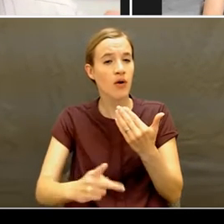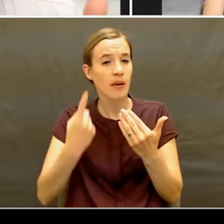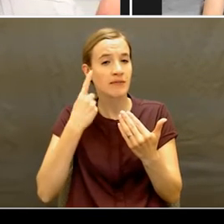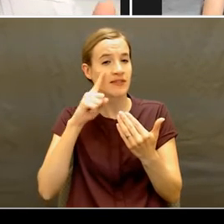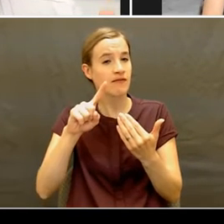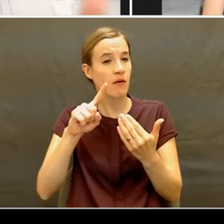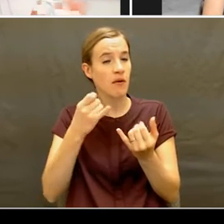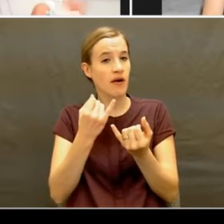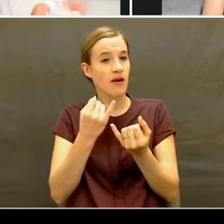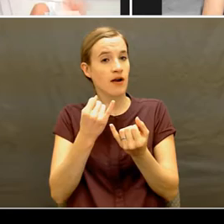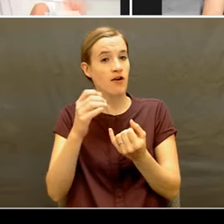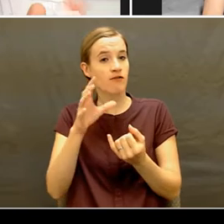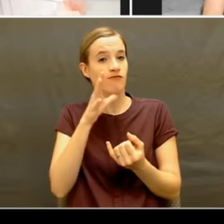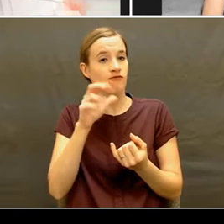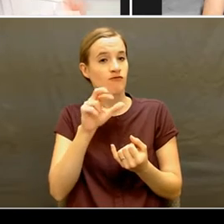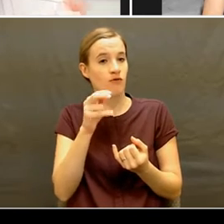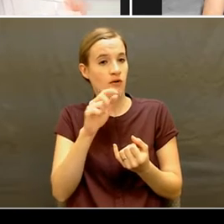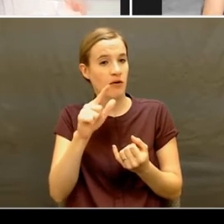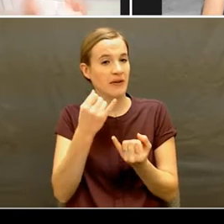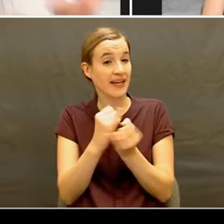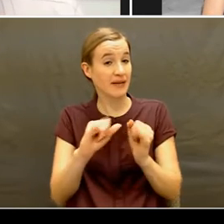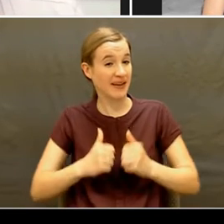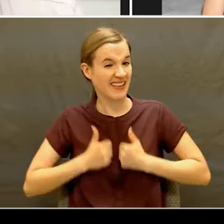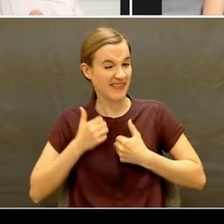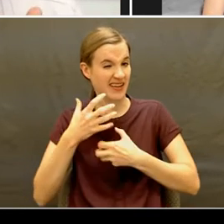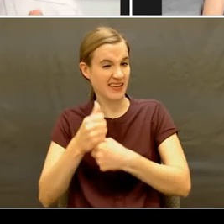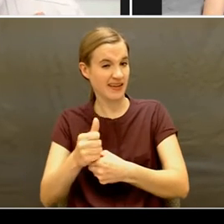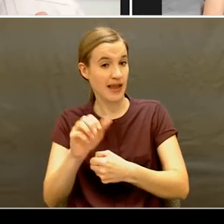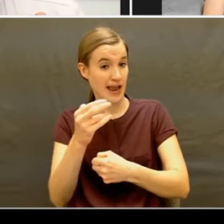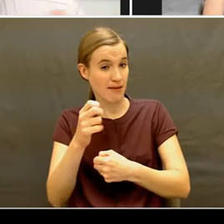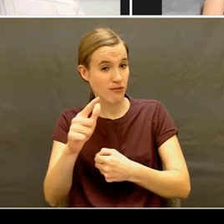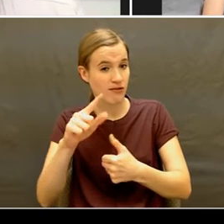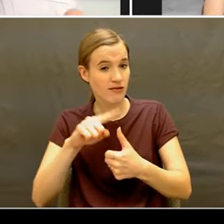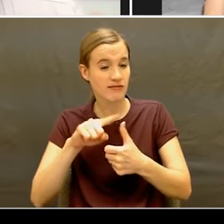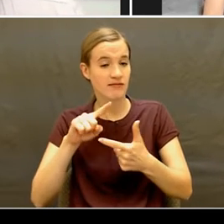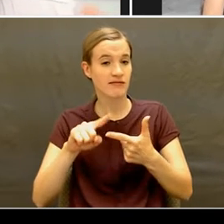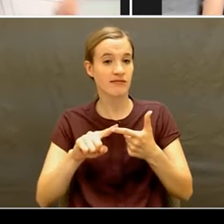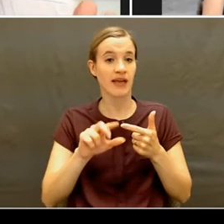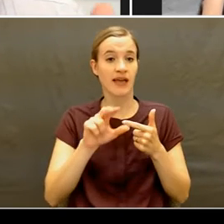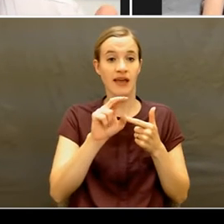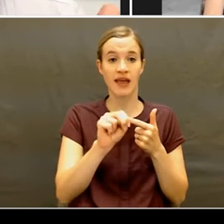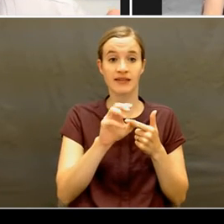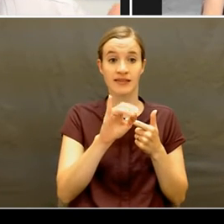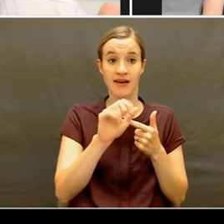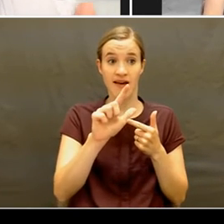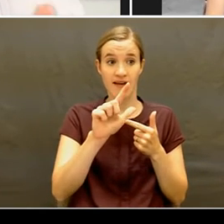groups and the National Council on Independent Living, NCIL, their youth, about intersectionality